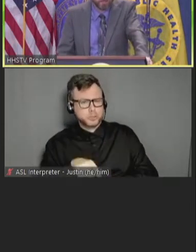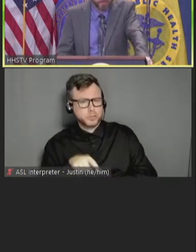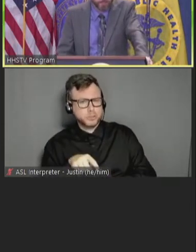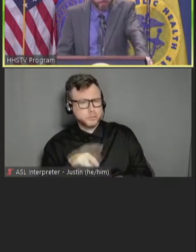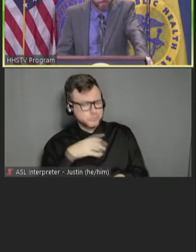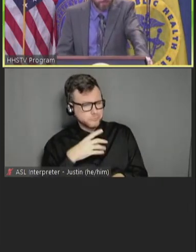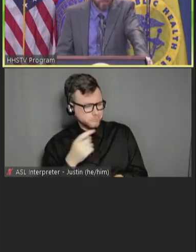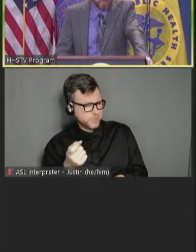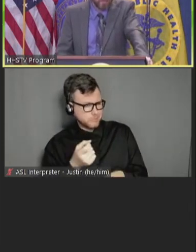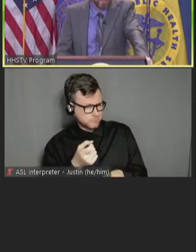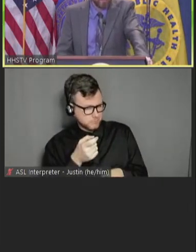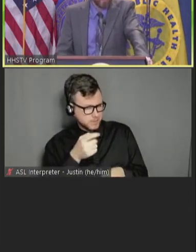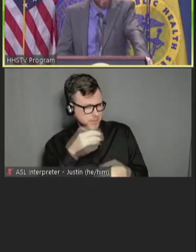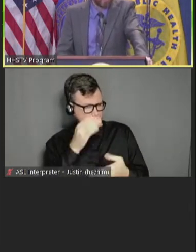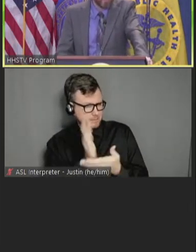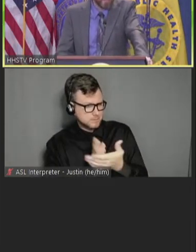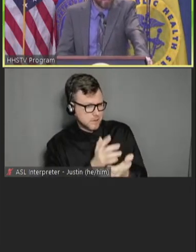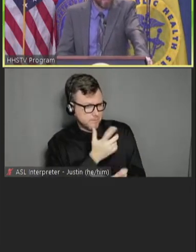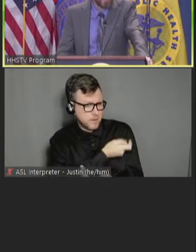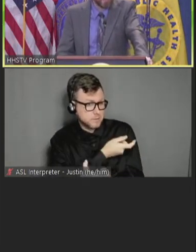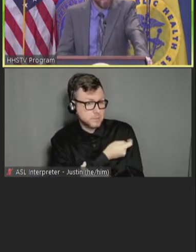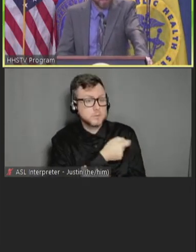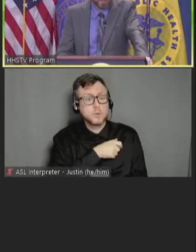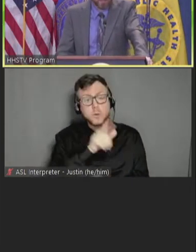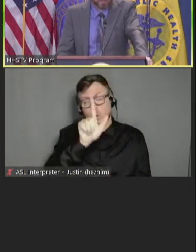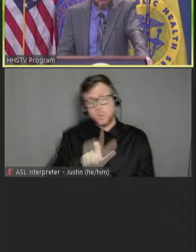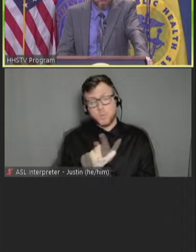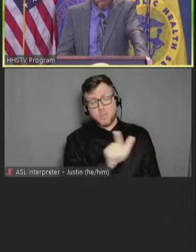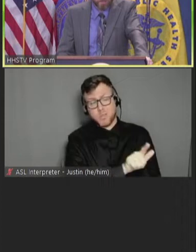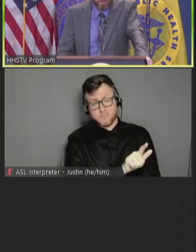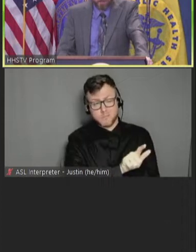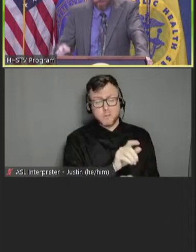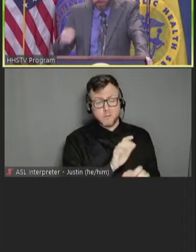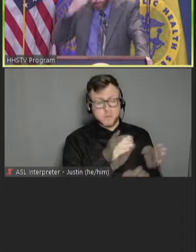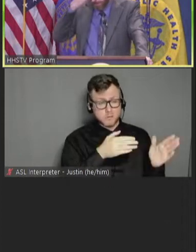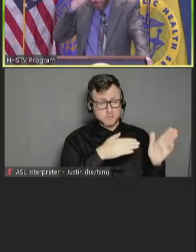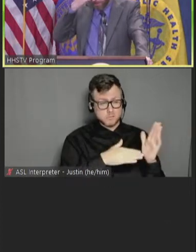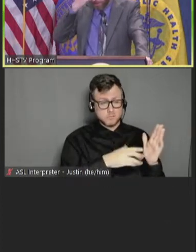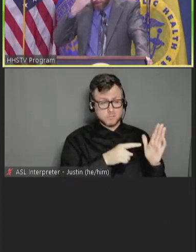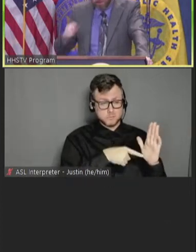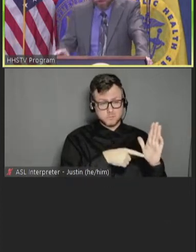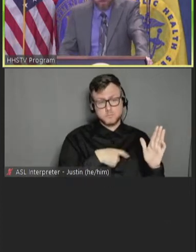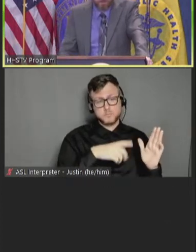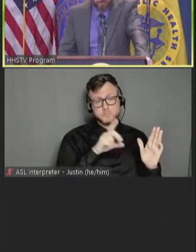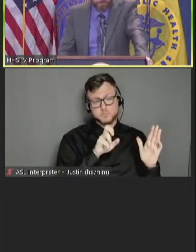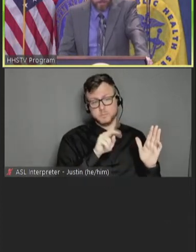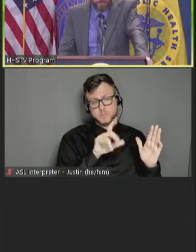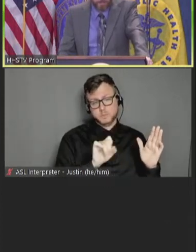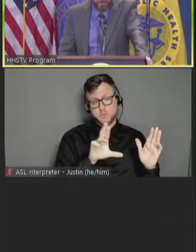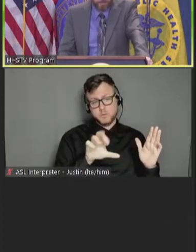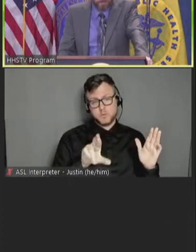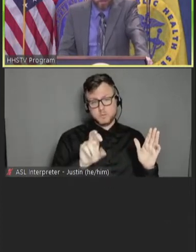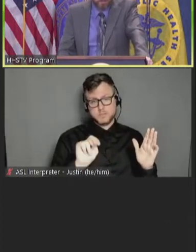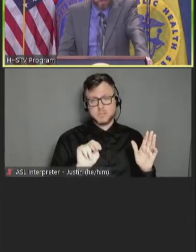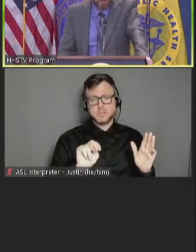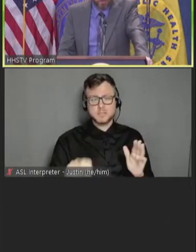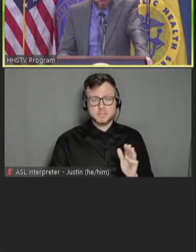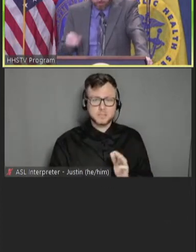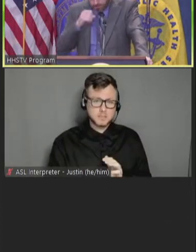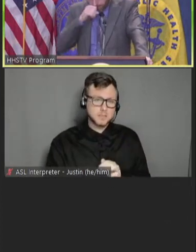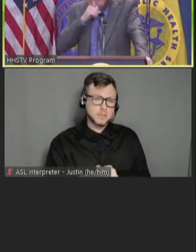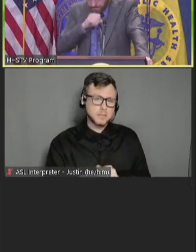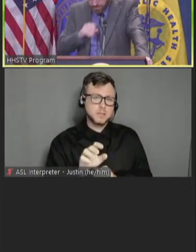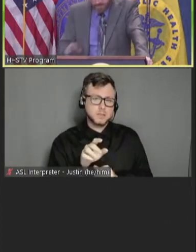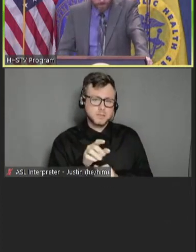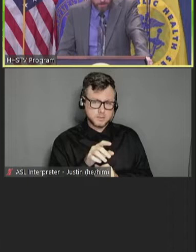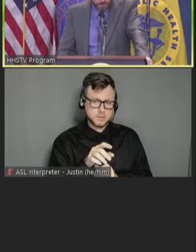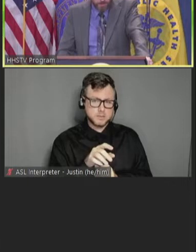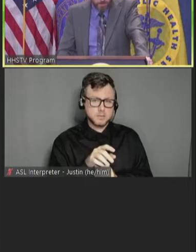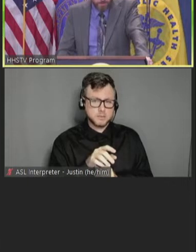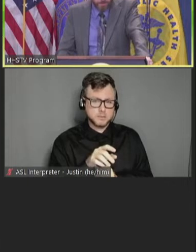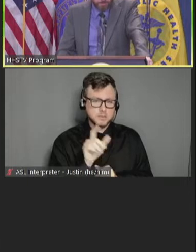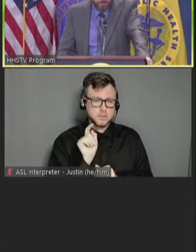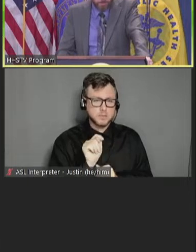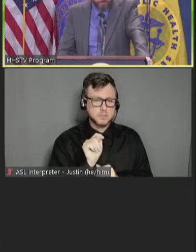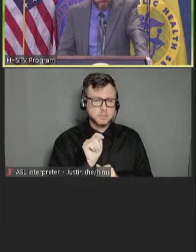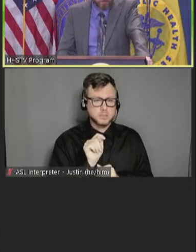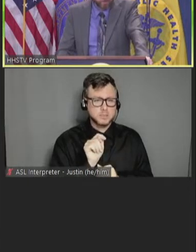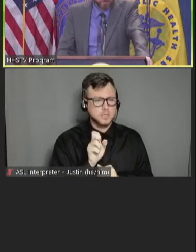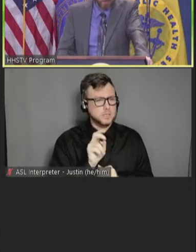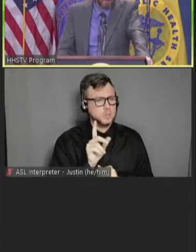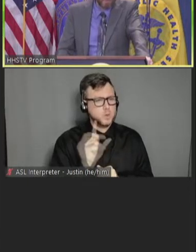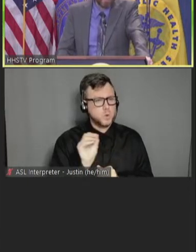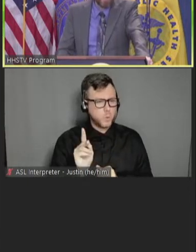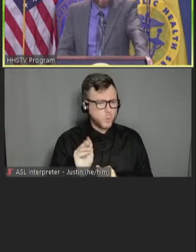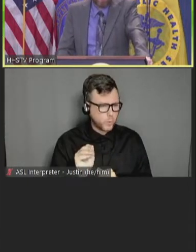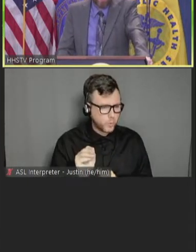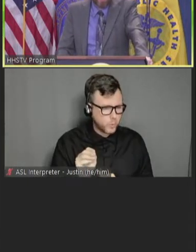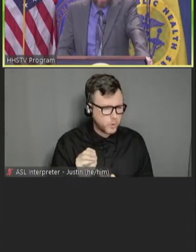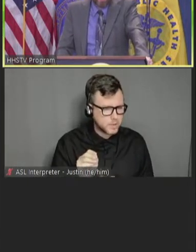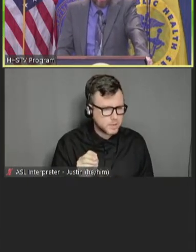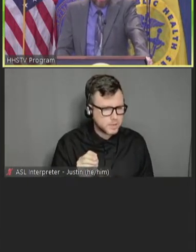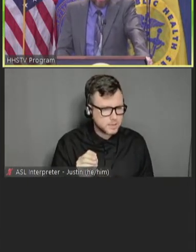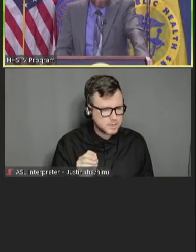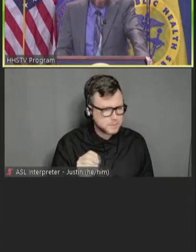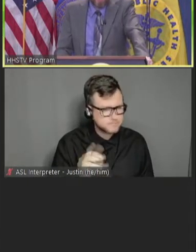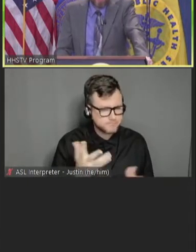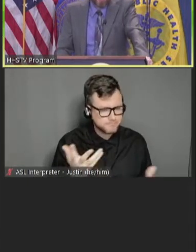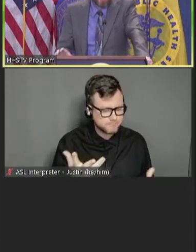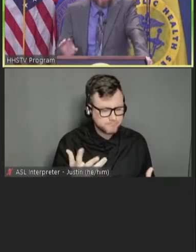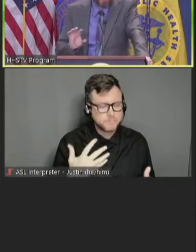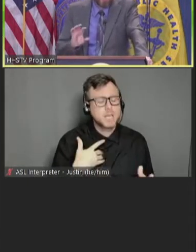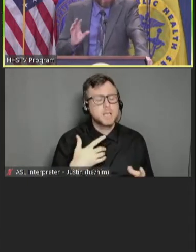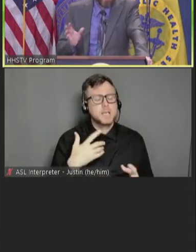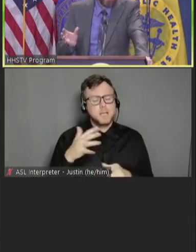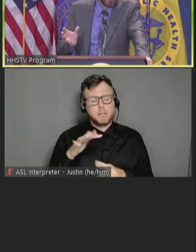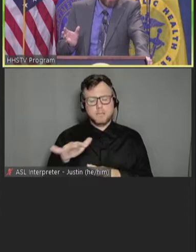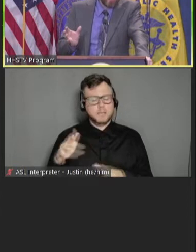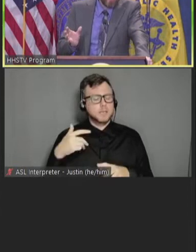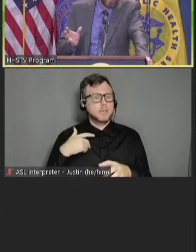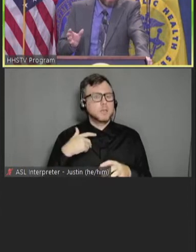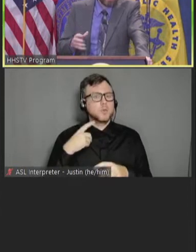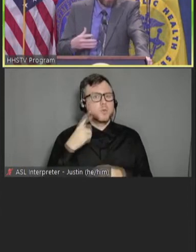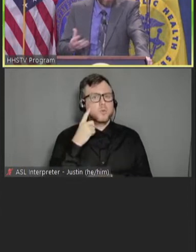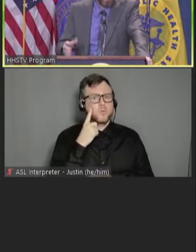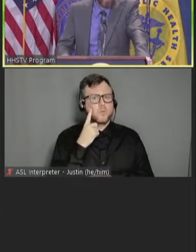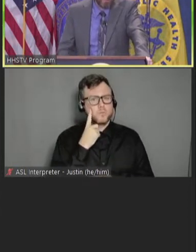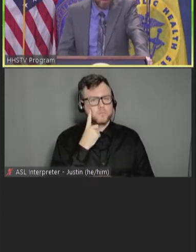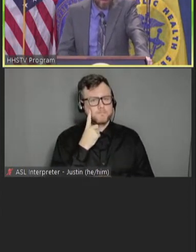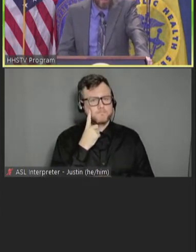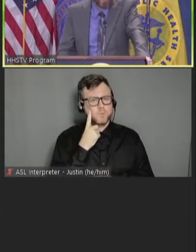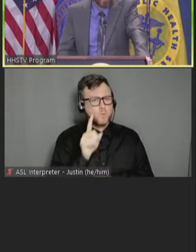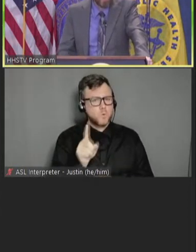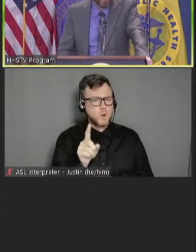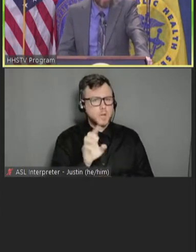vaccines. In the lower left, this is work by Dr. Dennis Carson and Tomoko [unintelligible] E151